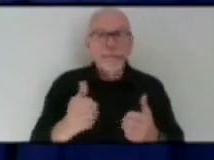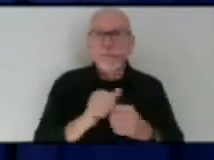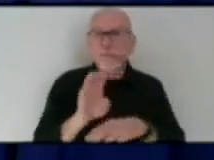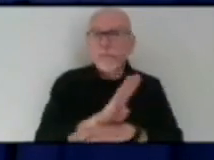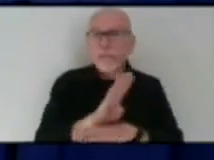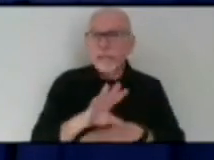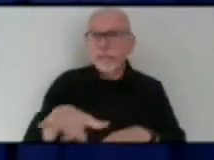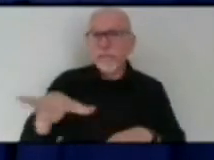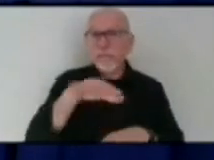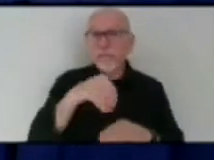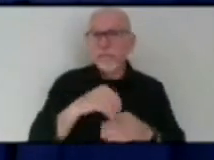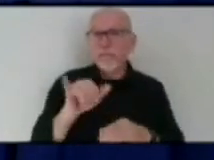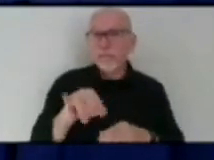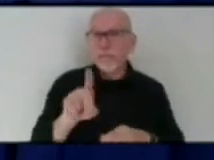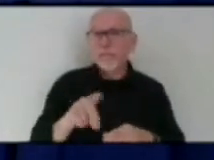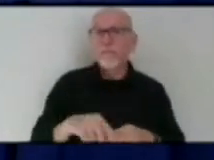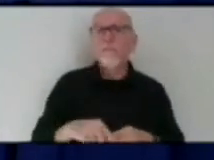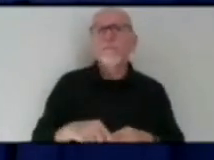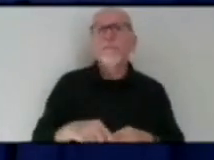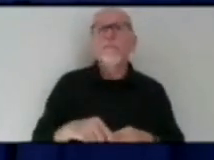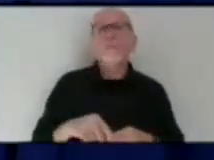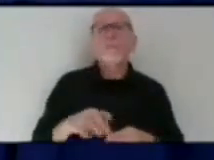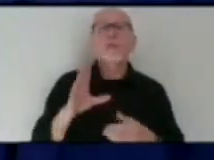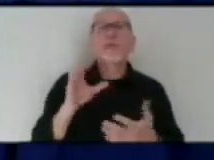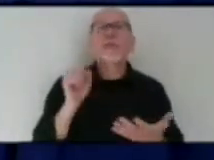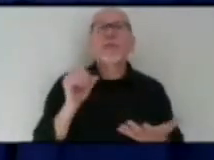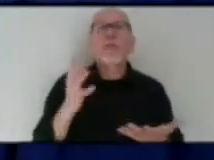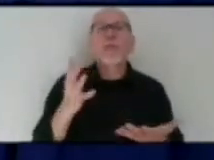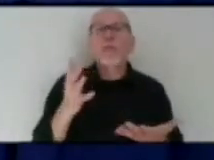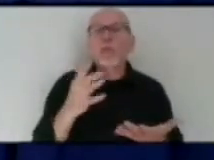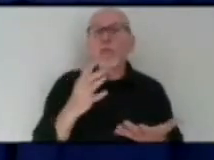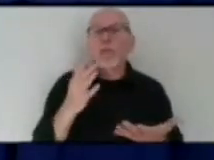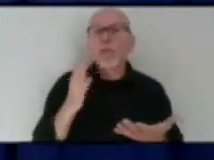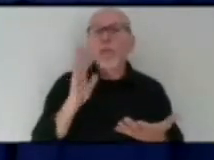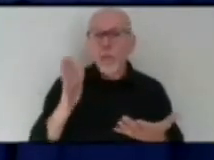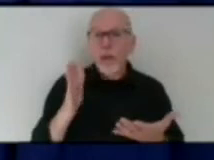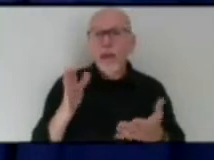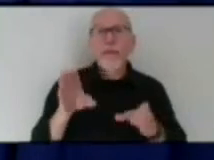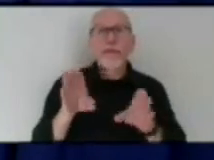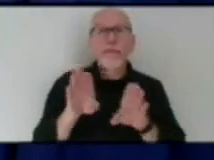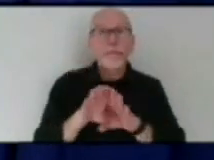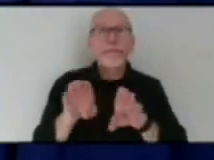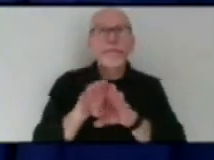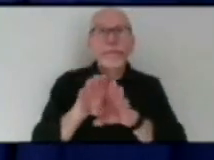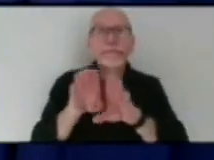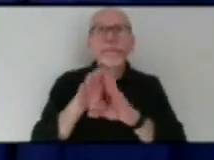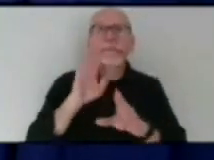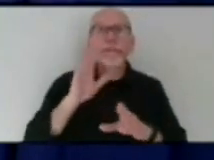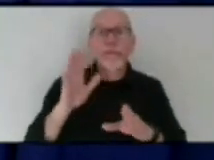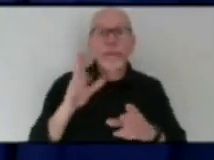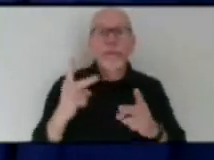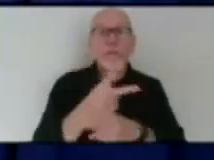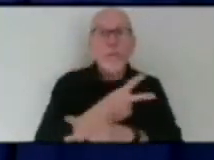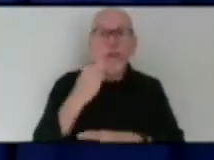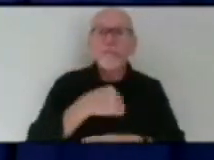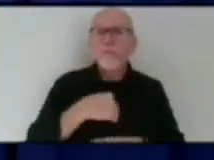the state. So one way or the other, things will shut down and decrease if we don't take proactive action now.